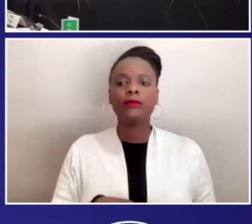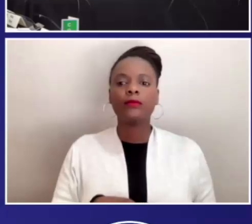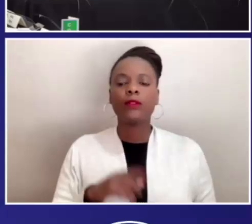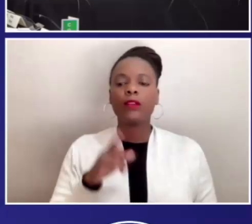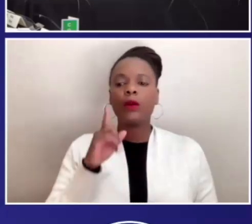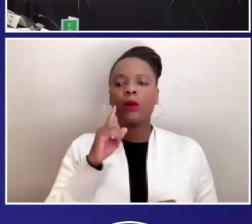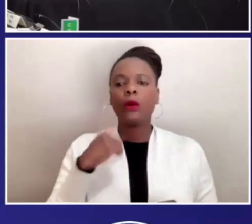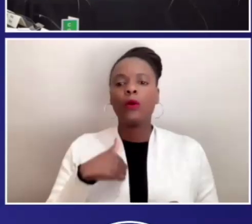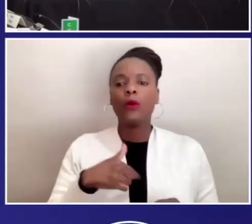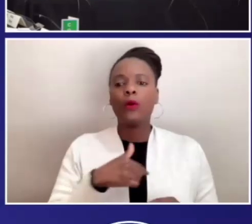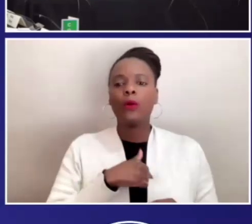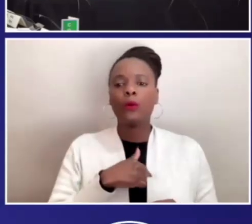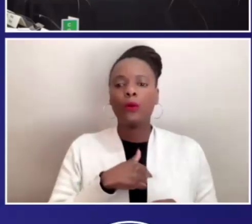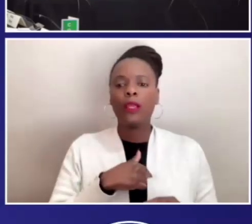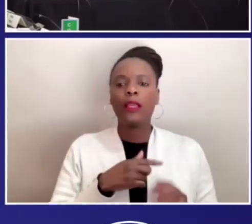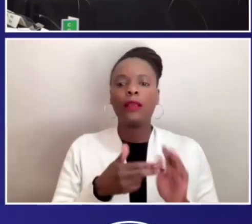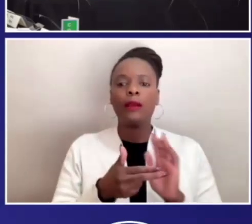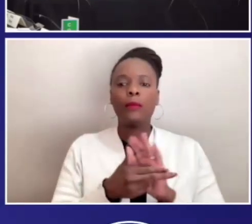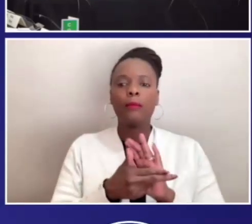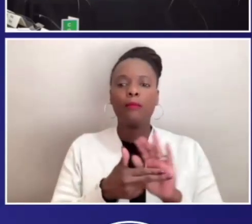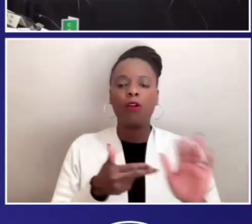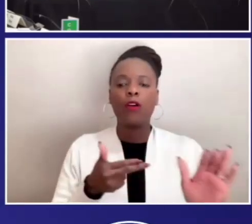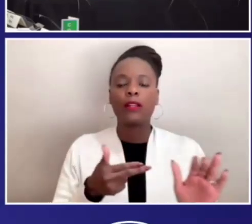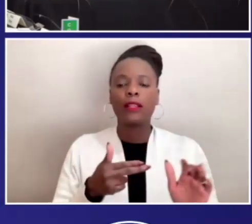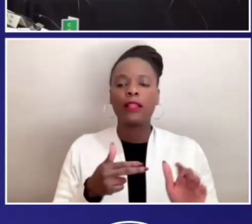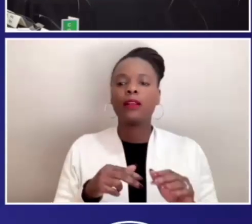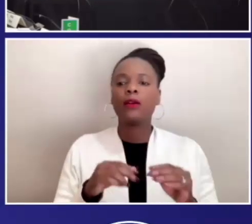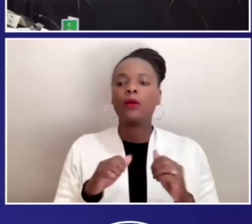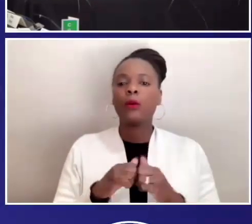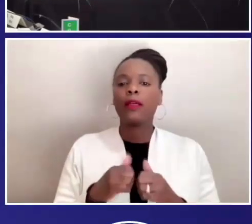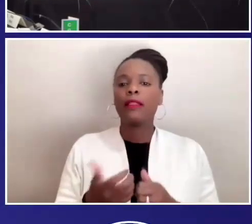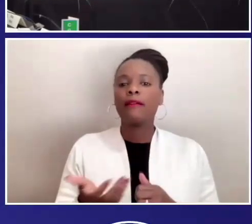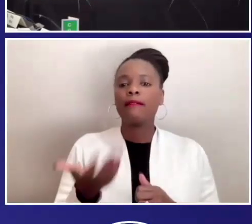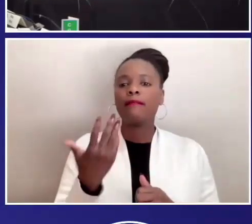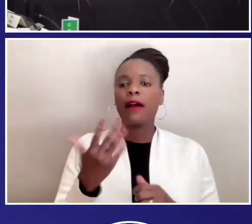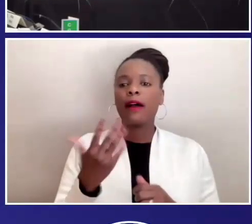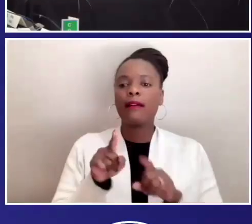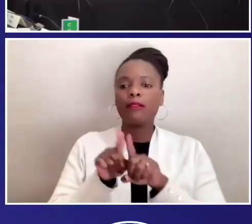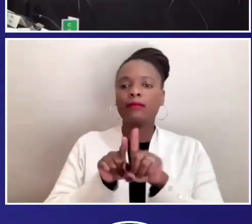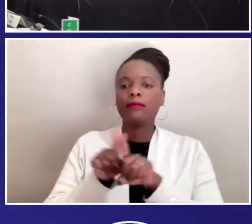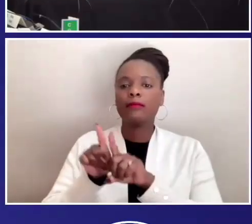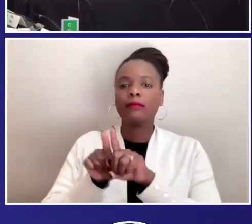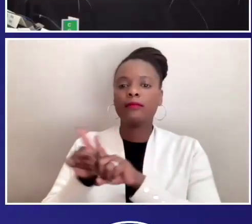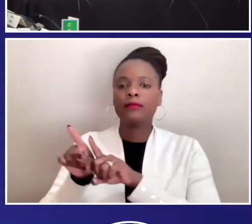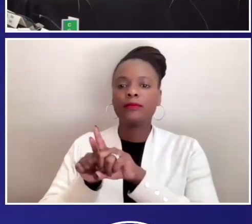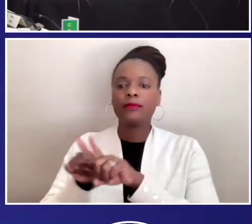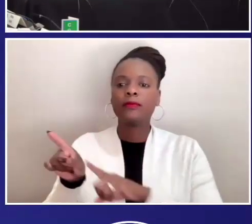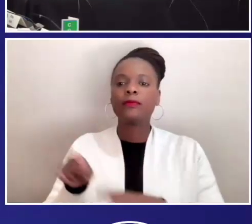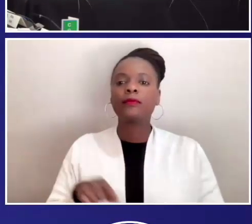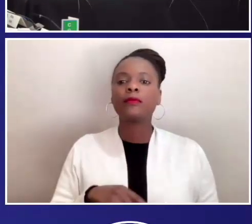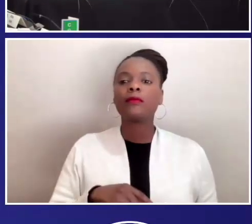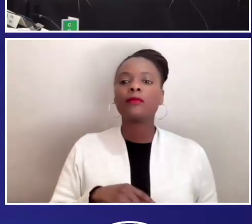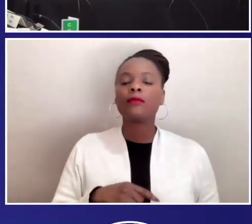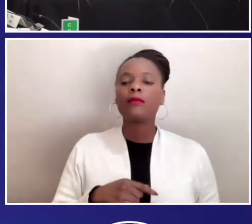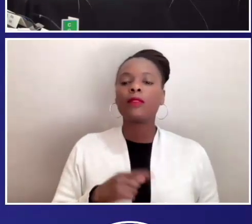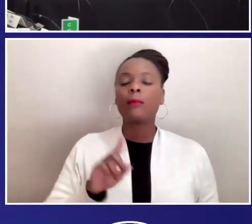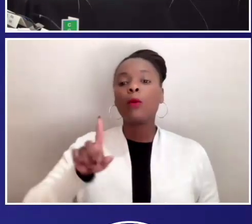So when we get to that point, I'll flag that for you. But the reason we're doing this, we're only focusing on the amendatory text